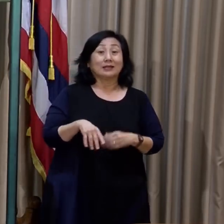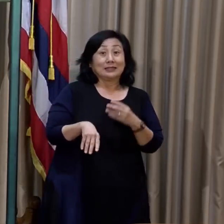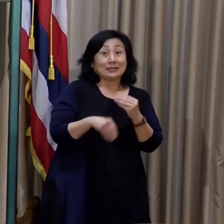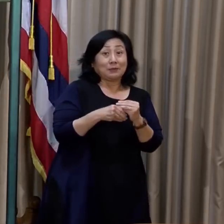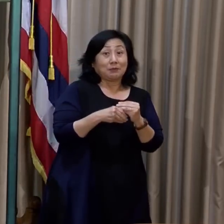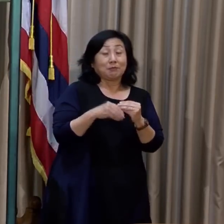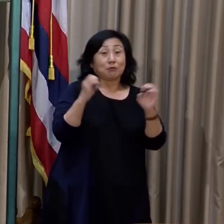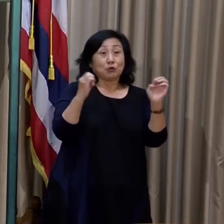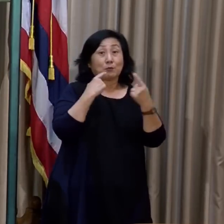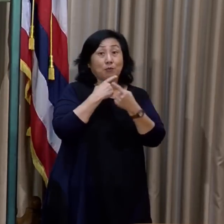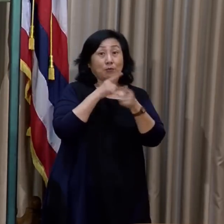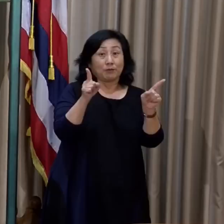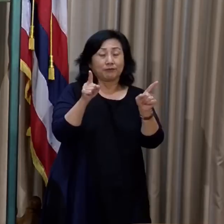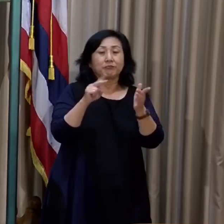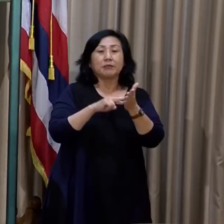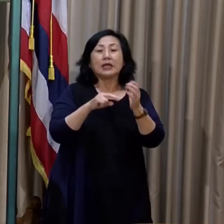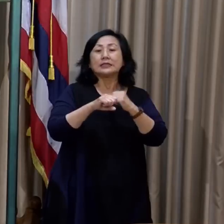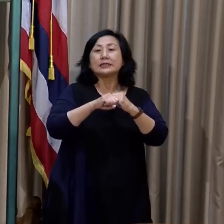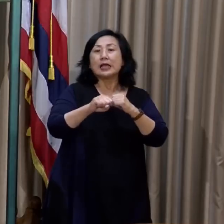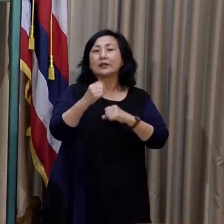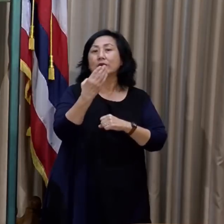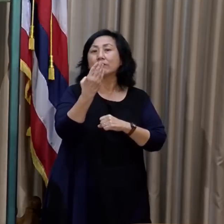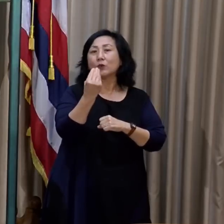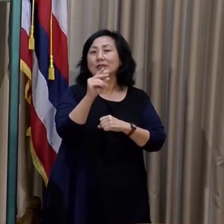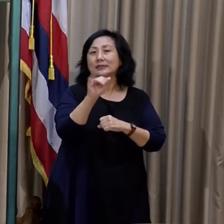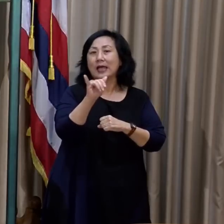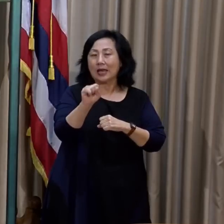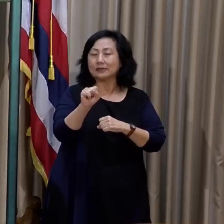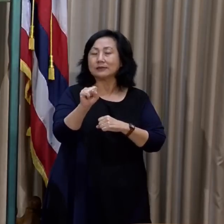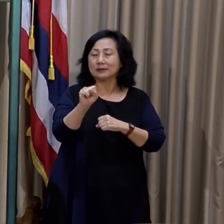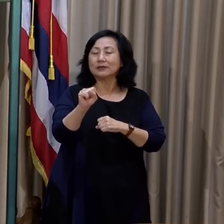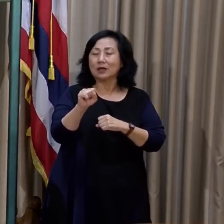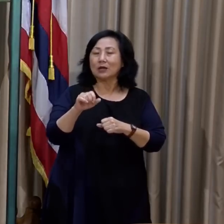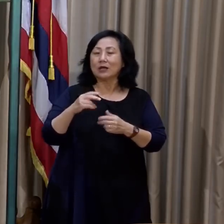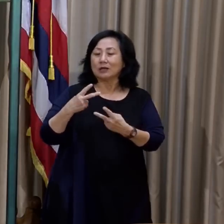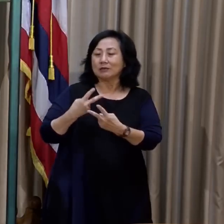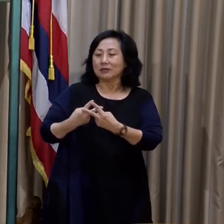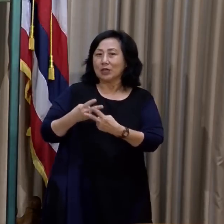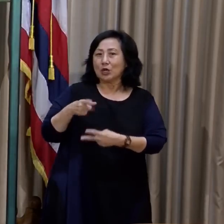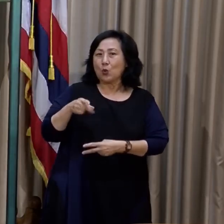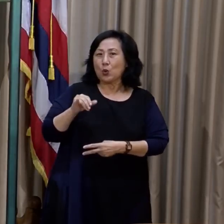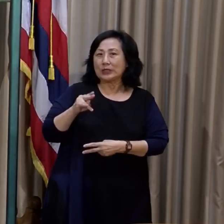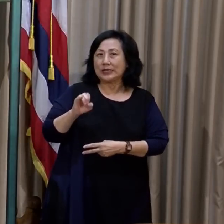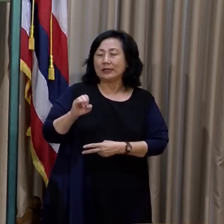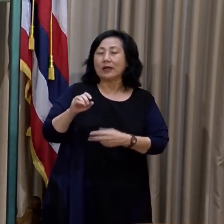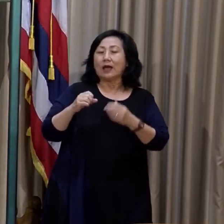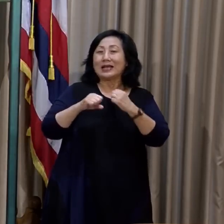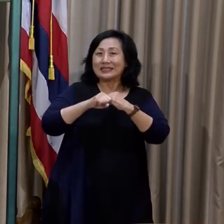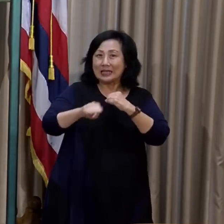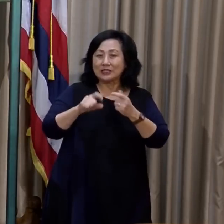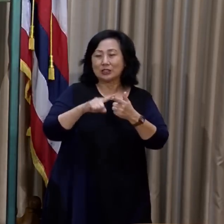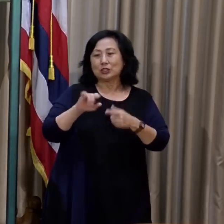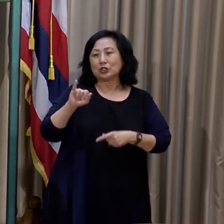LOOKING AT OUT-OF-STATE TRAVEL. THE SUPPLEMENTAL EMERGENCY PROCLAMATION EXTENDS THE